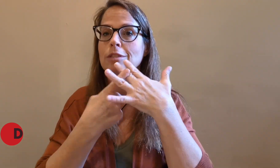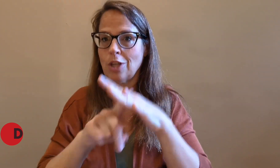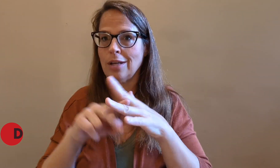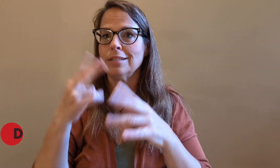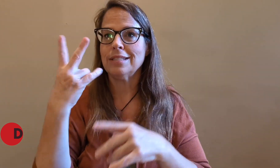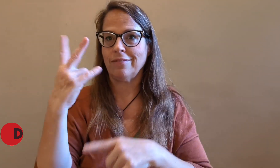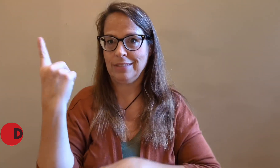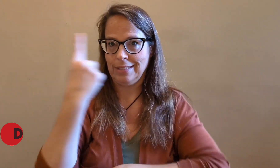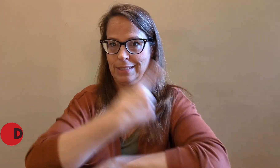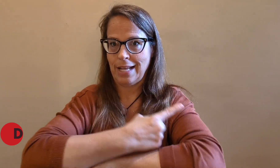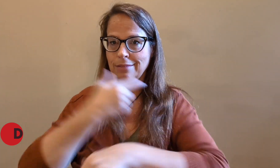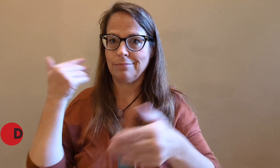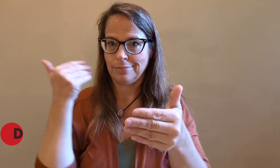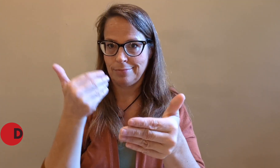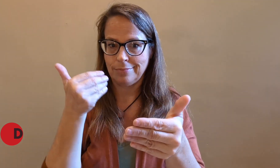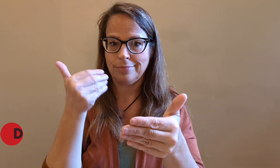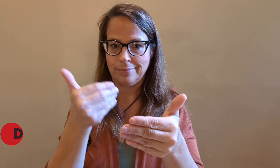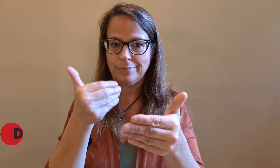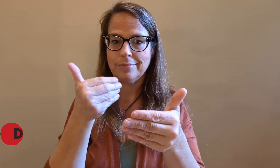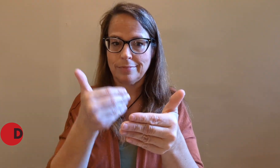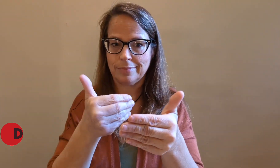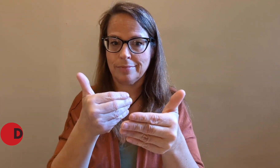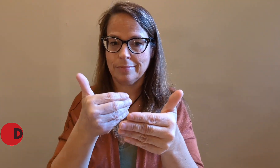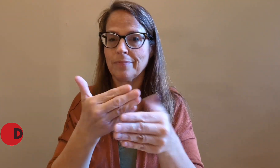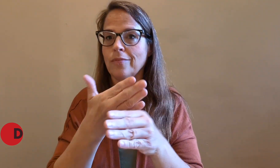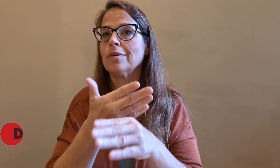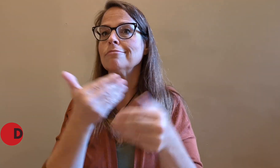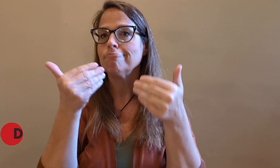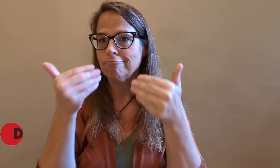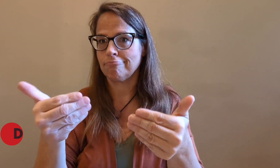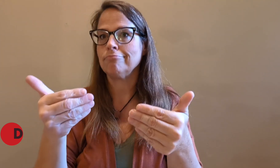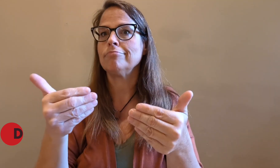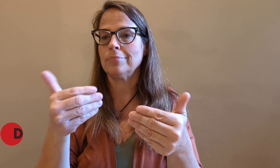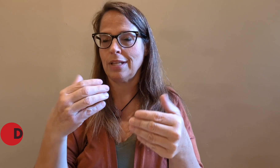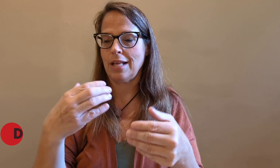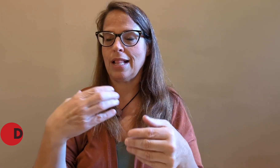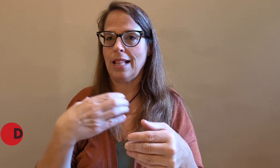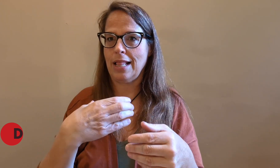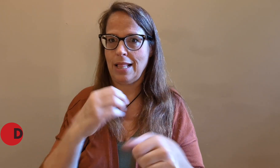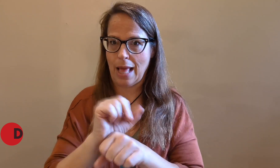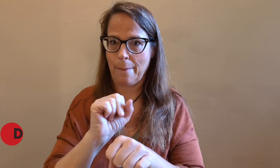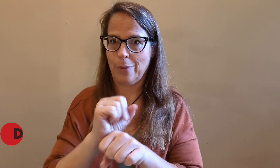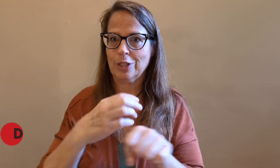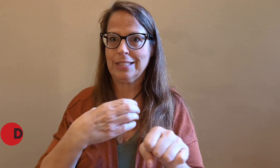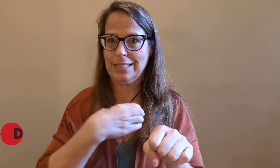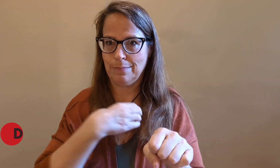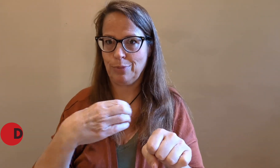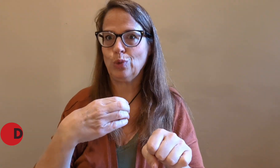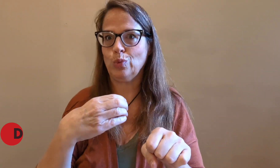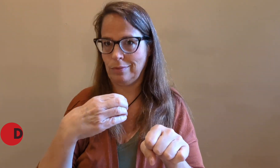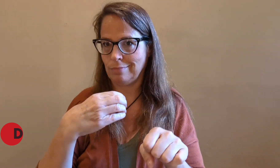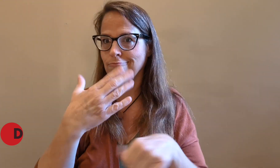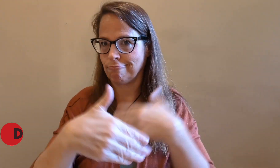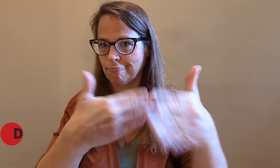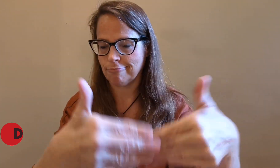started a 17 day countdown before a labour disruption could begin.